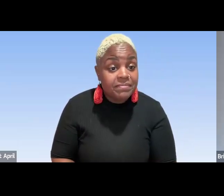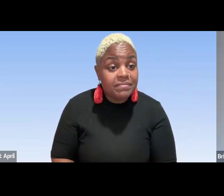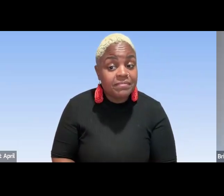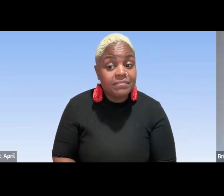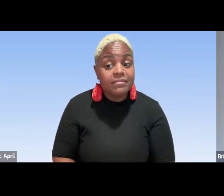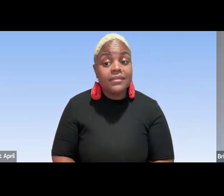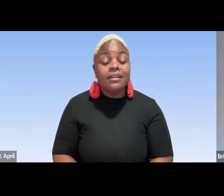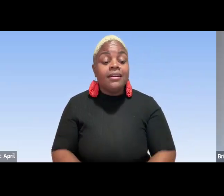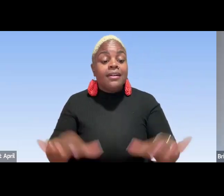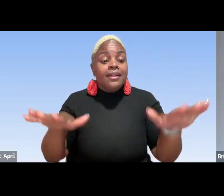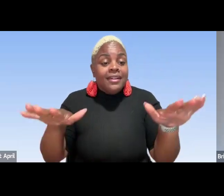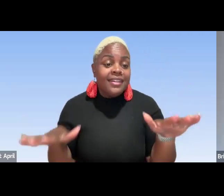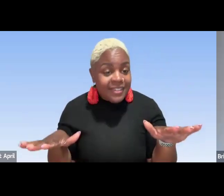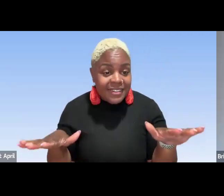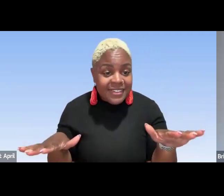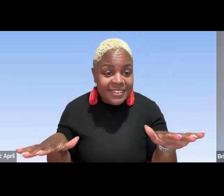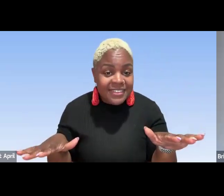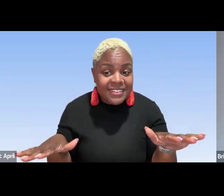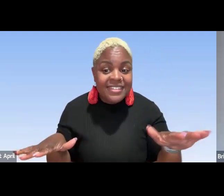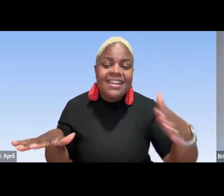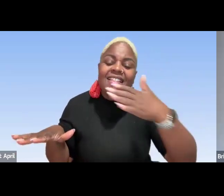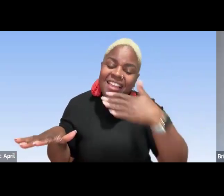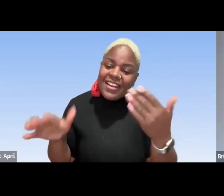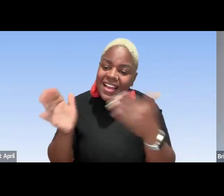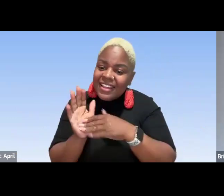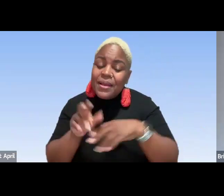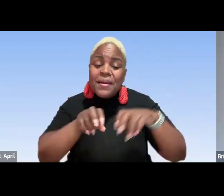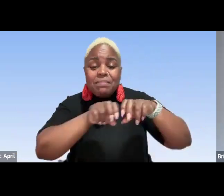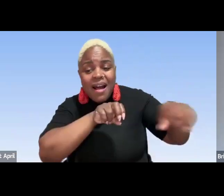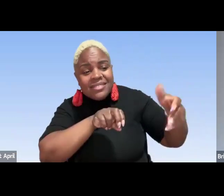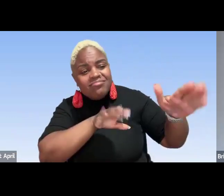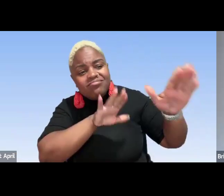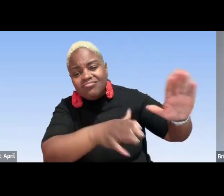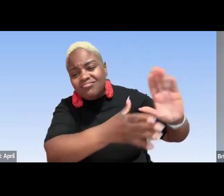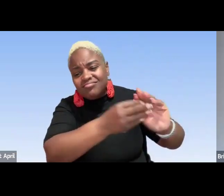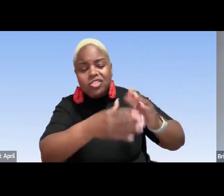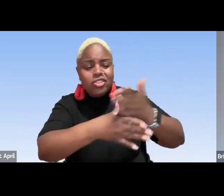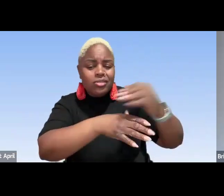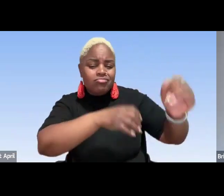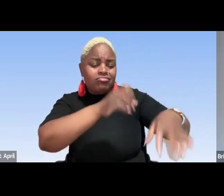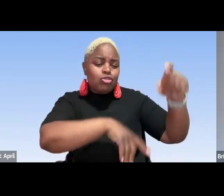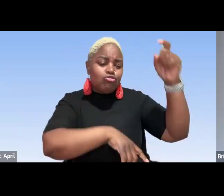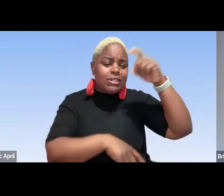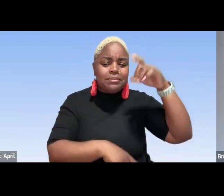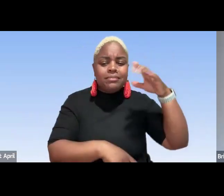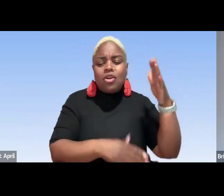And thank you so much to all of our incredulous panelists for sharing their wisdom. Thank you for all of you for being a part of this conversation.